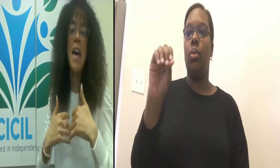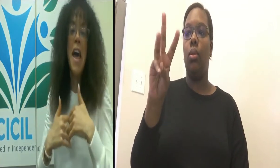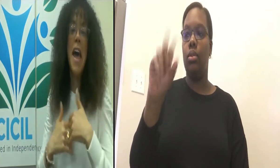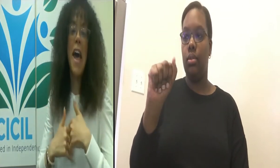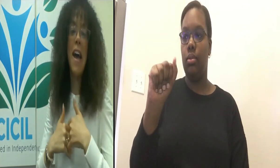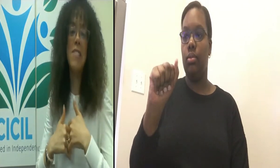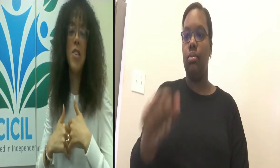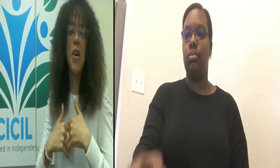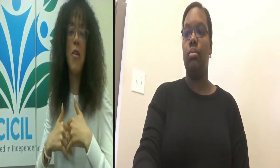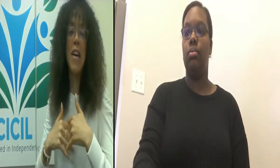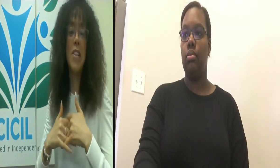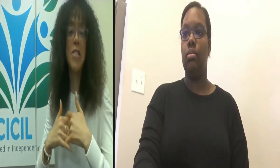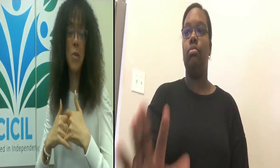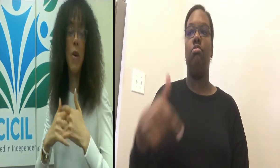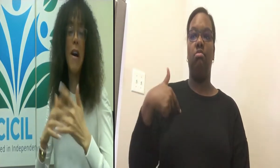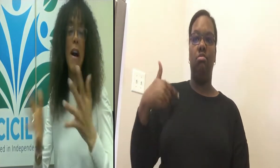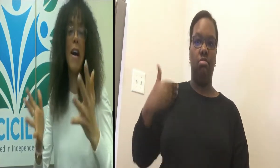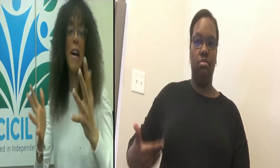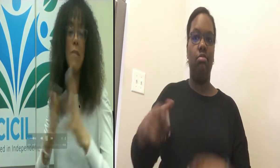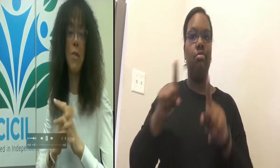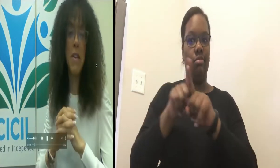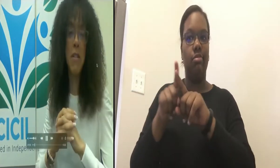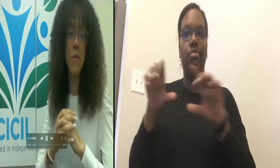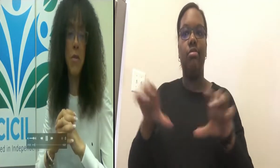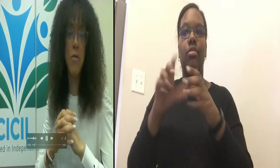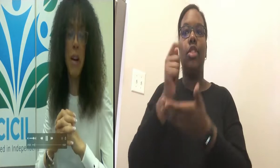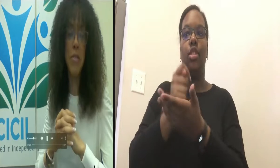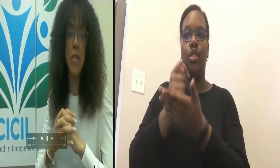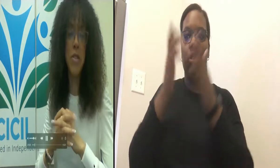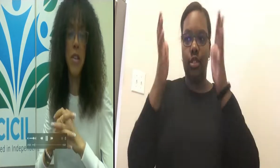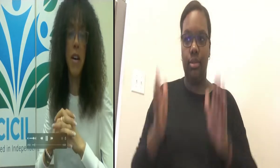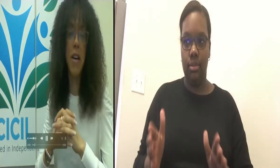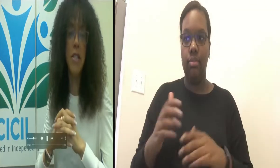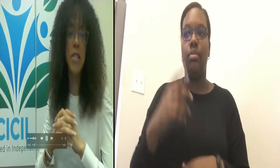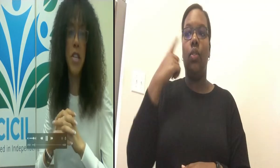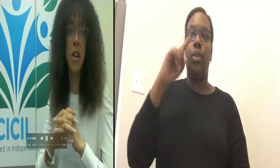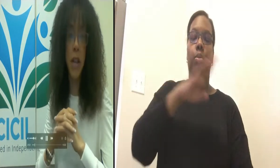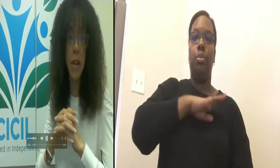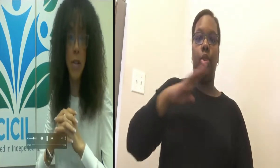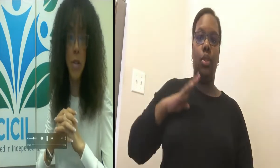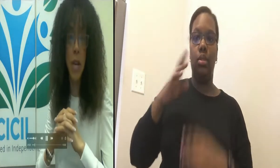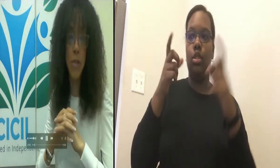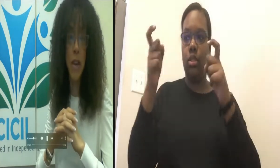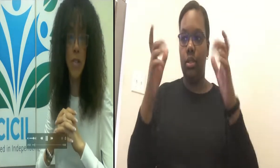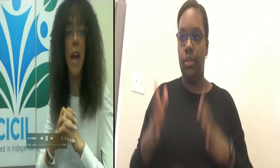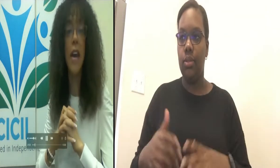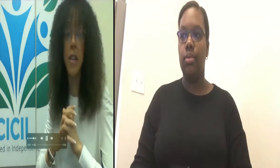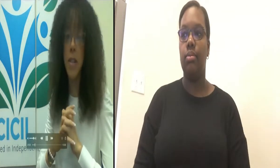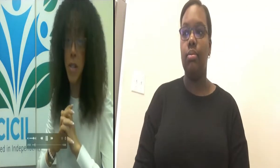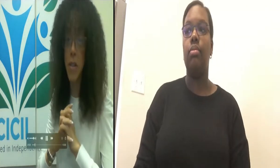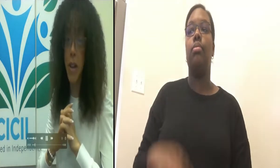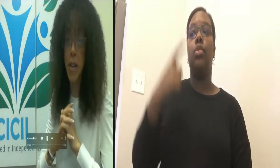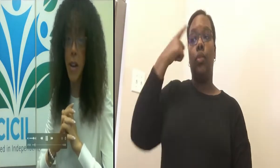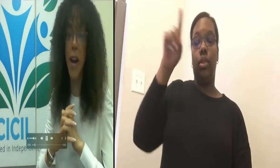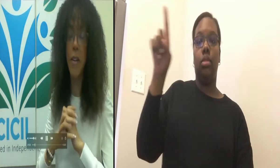finance for one human being and so I guess that's why I am speaking with you